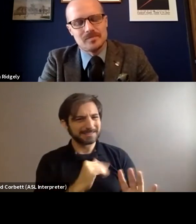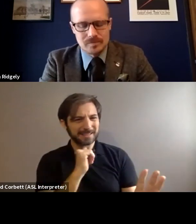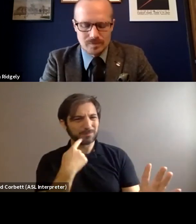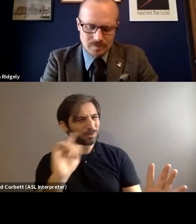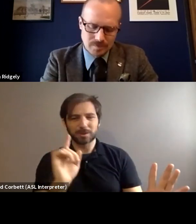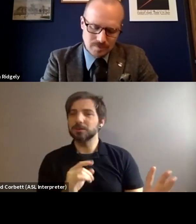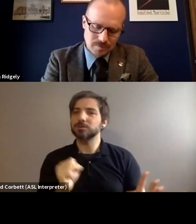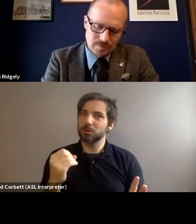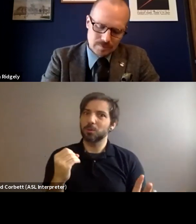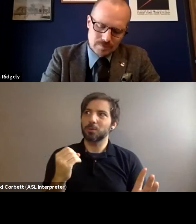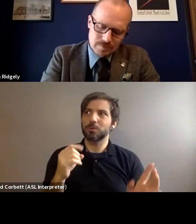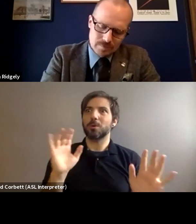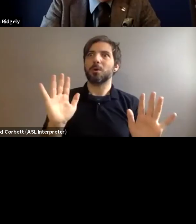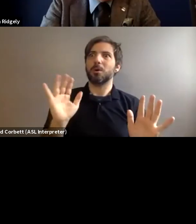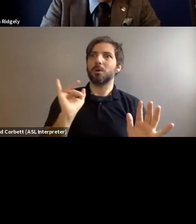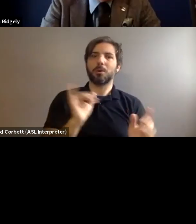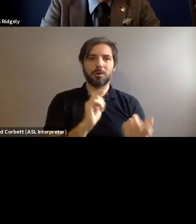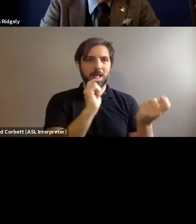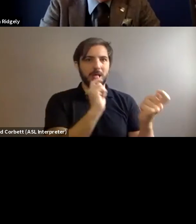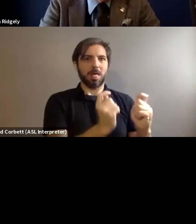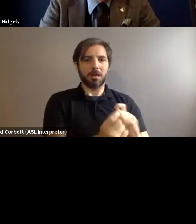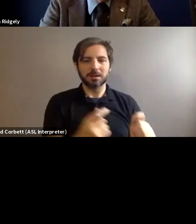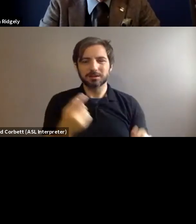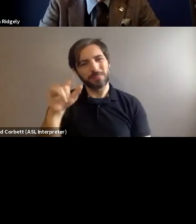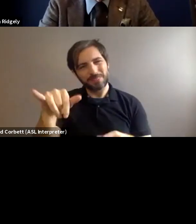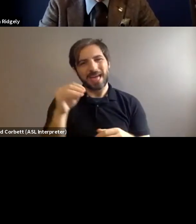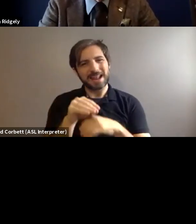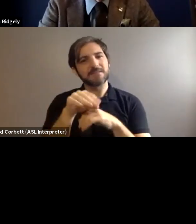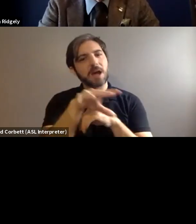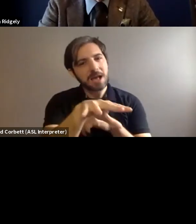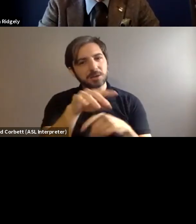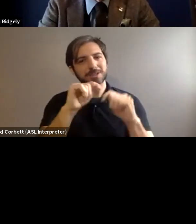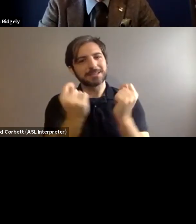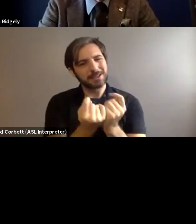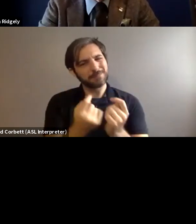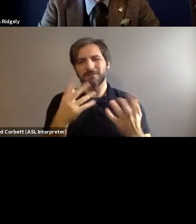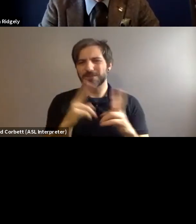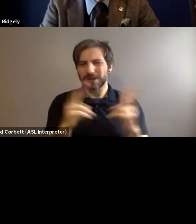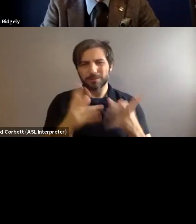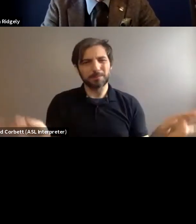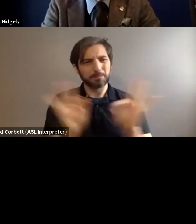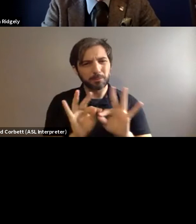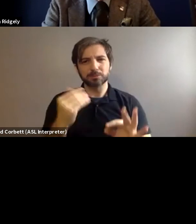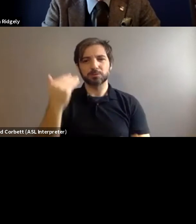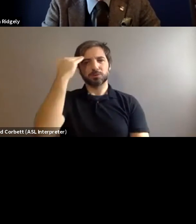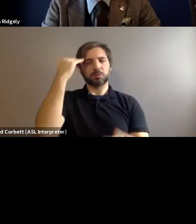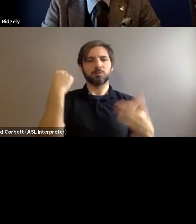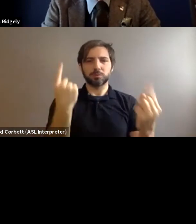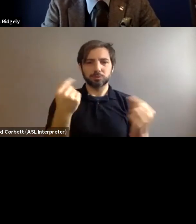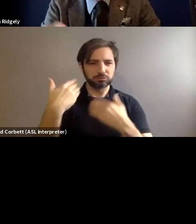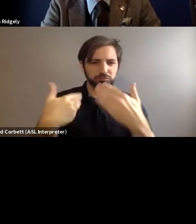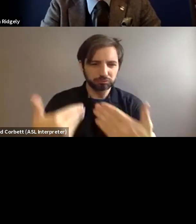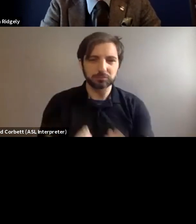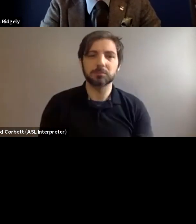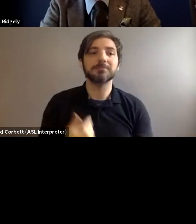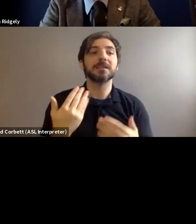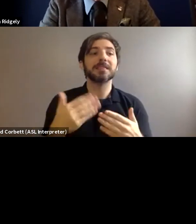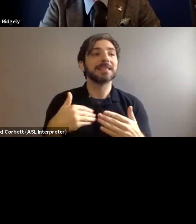and so i encourage everyone to uh find a way to do that the next question representation